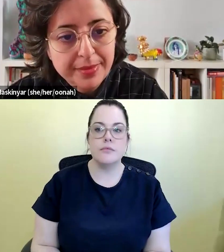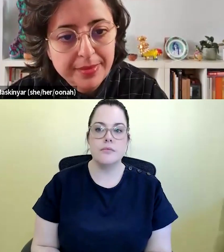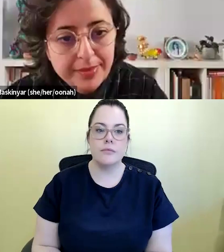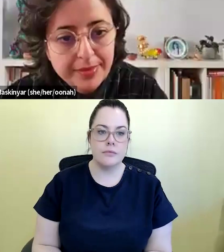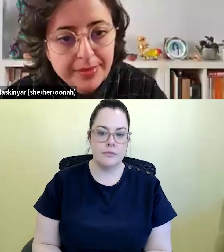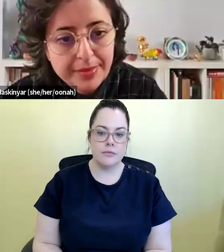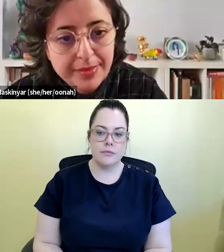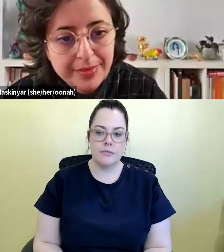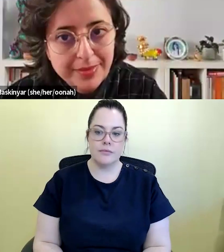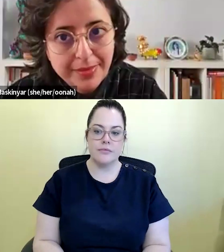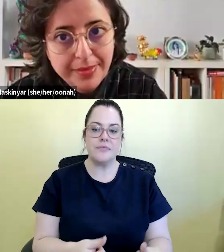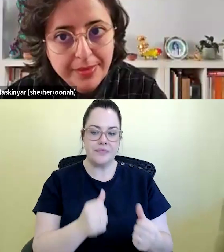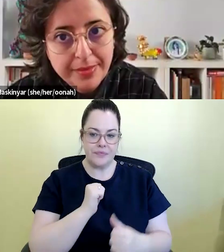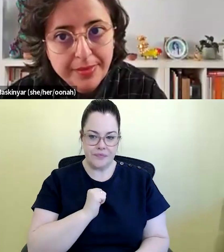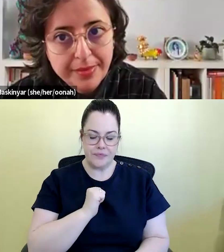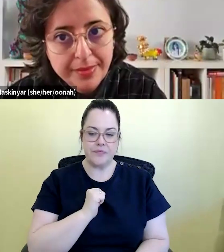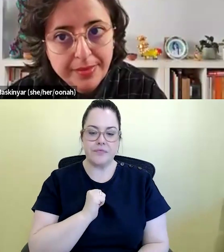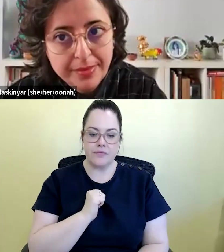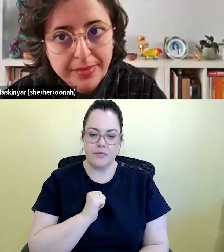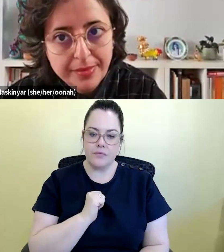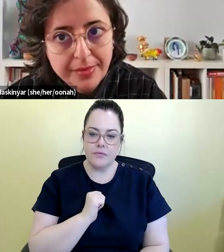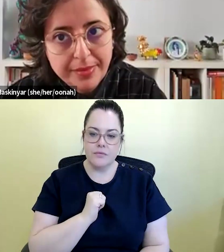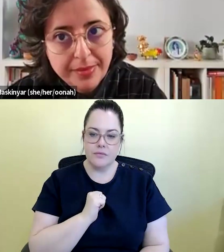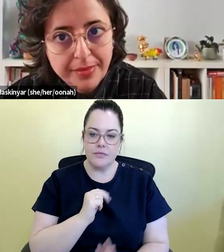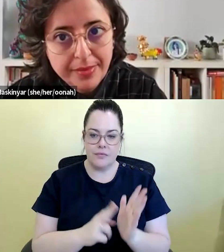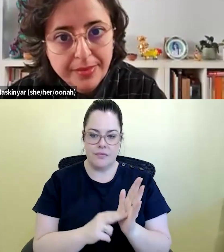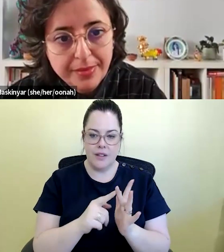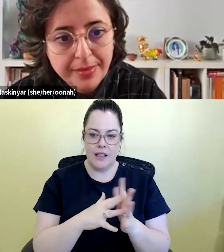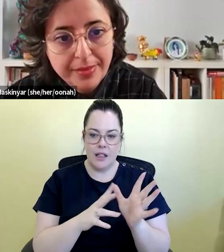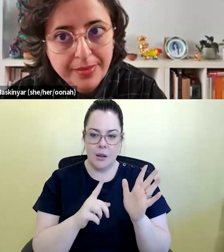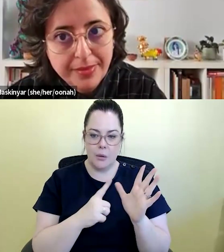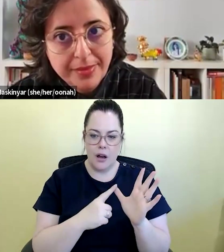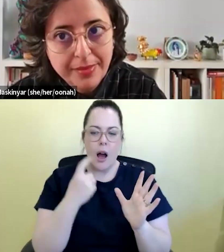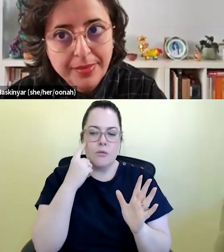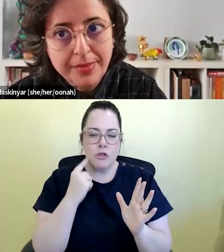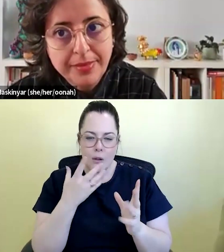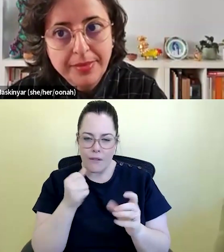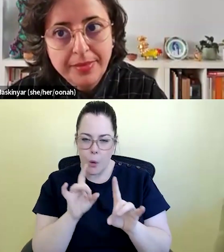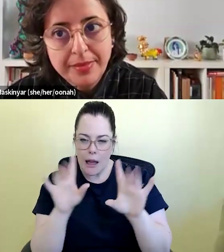I think that's me. I was trying to get some clarity, but maybe this makes sense to you,